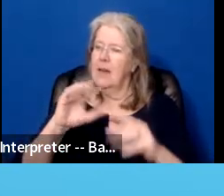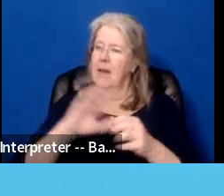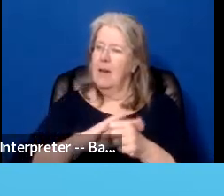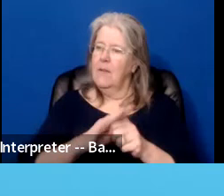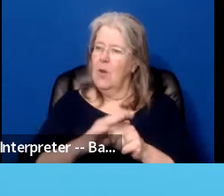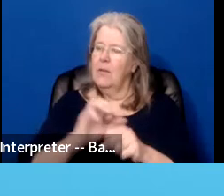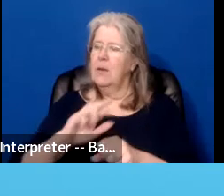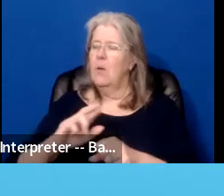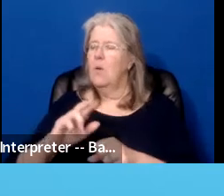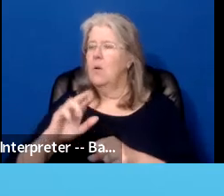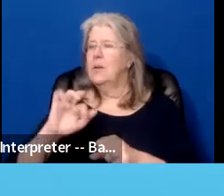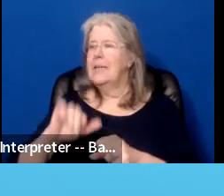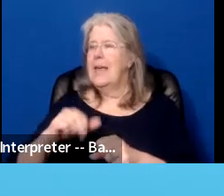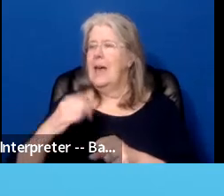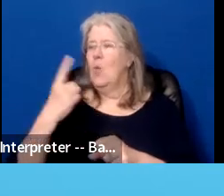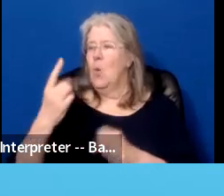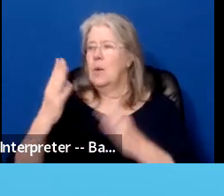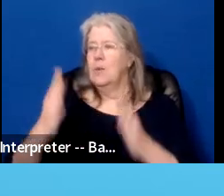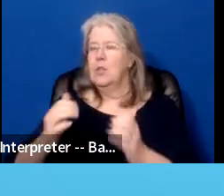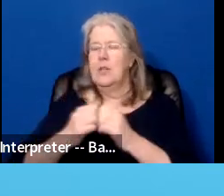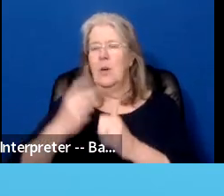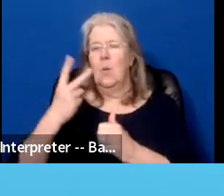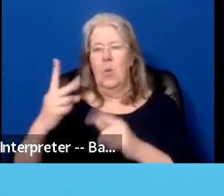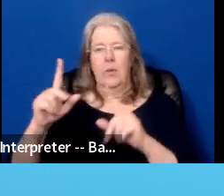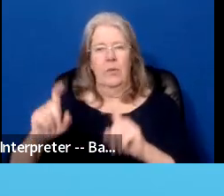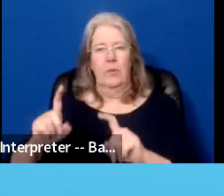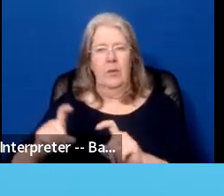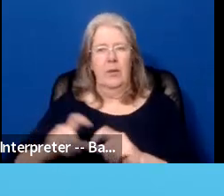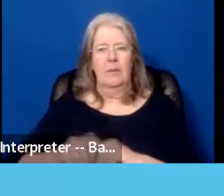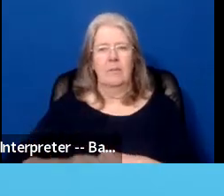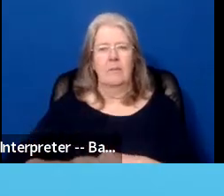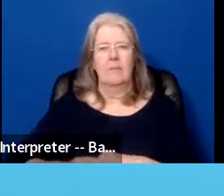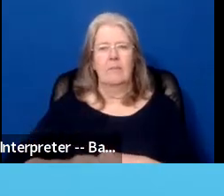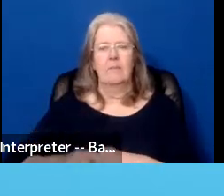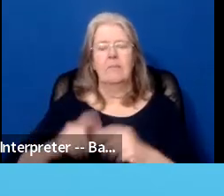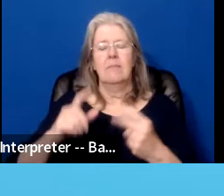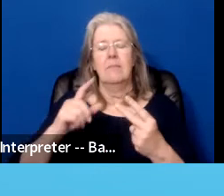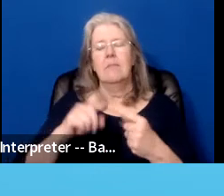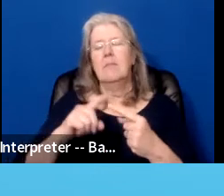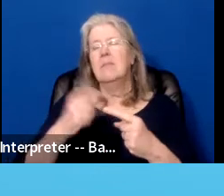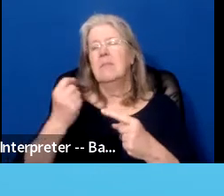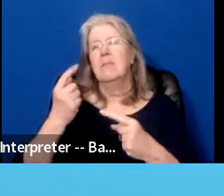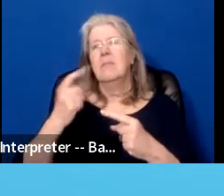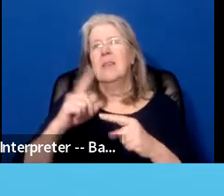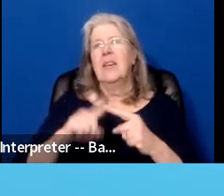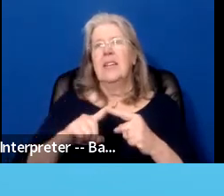Dr. Klemsz: So, until you test negative you haven't cleared the disease, and so, if you continue